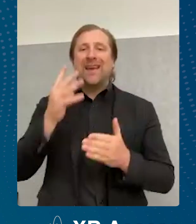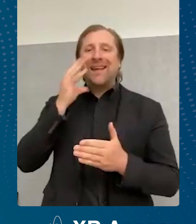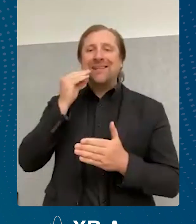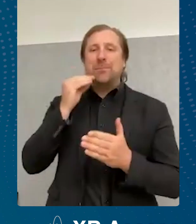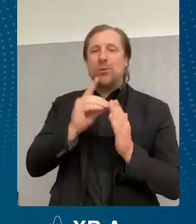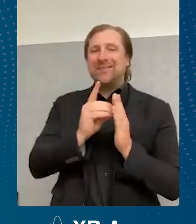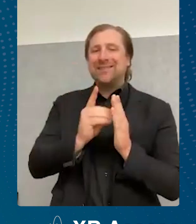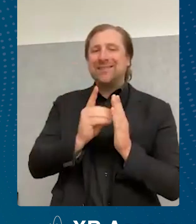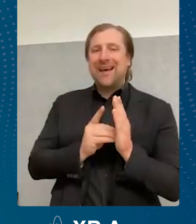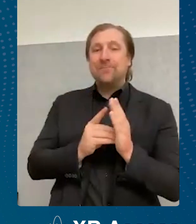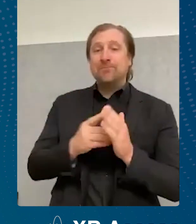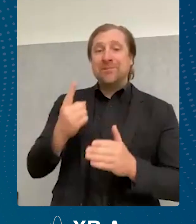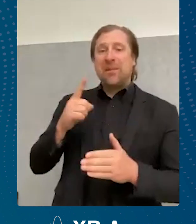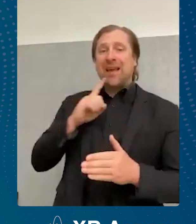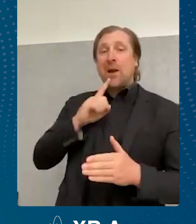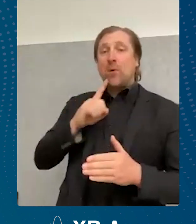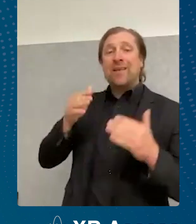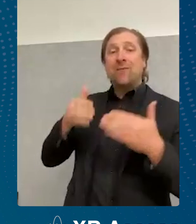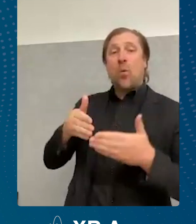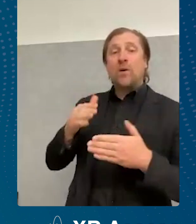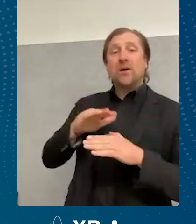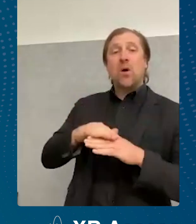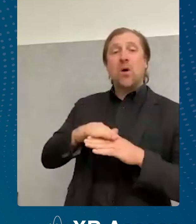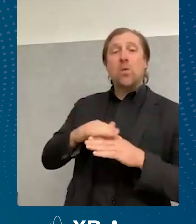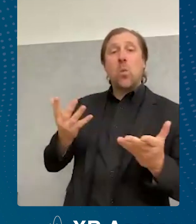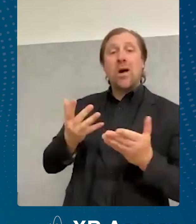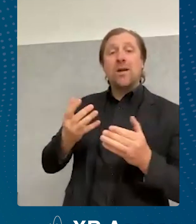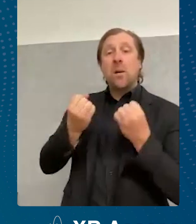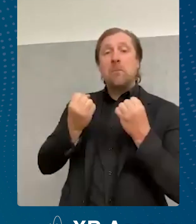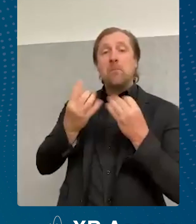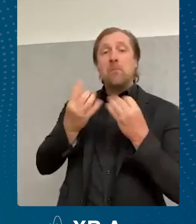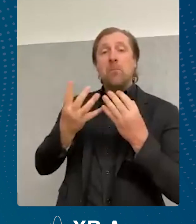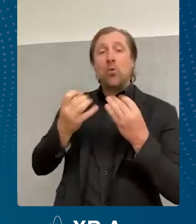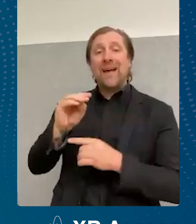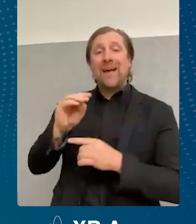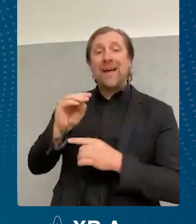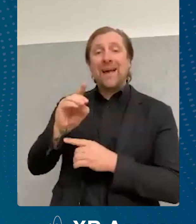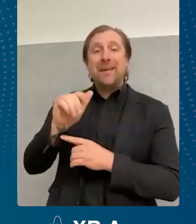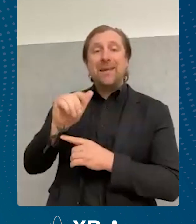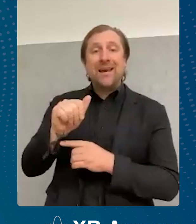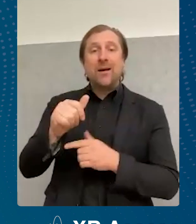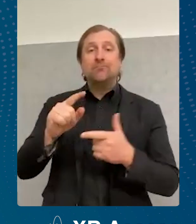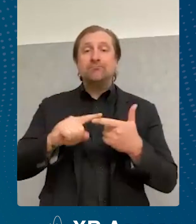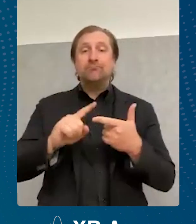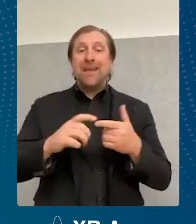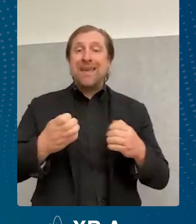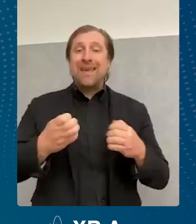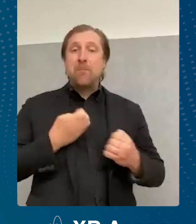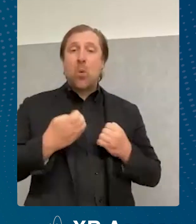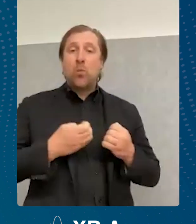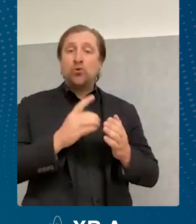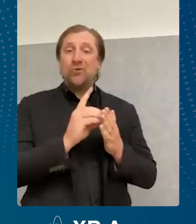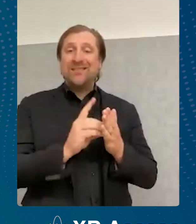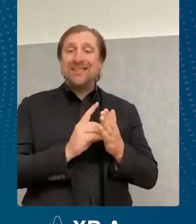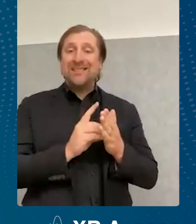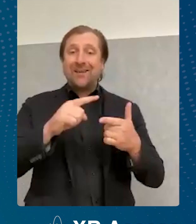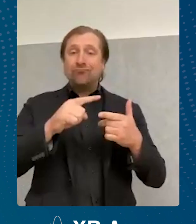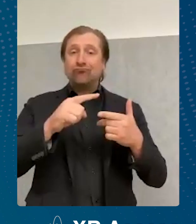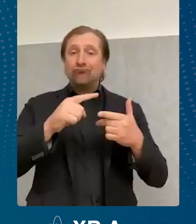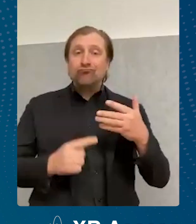Something I really focused on are multimedia principle and the emotional design, because an advantage